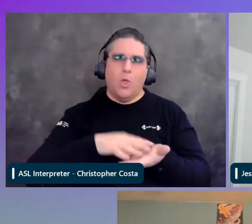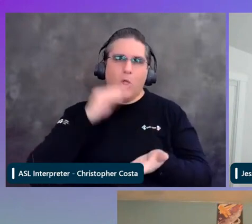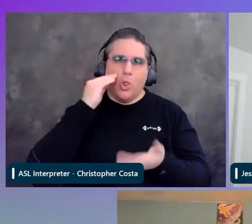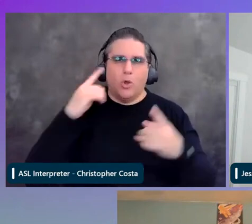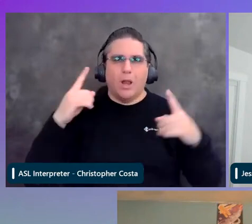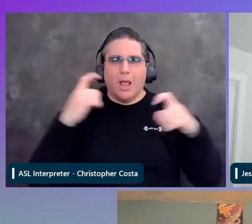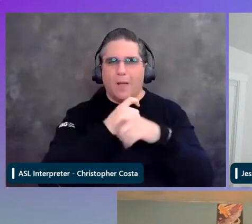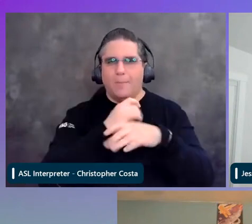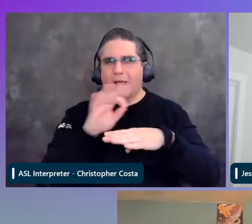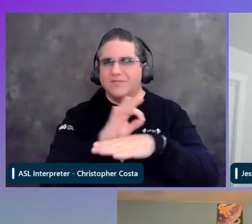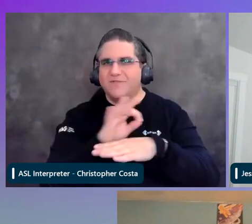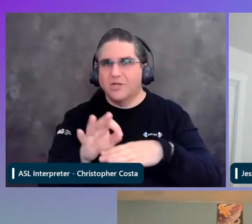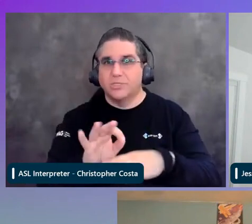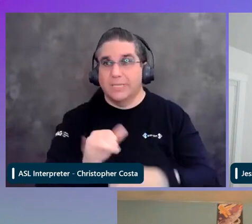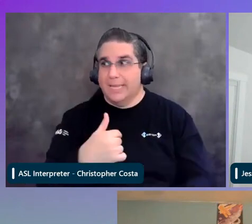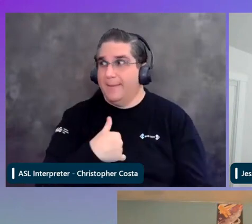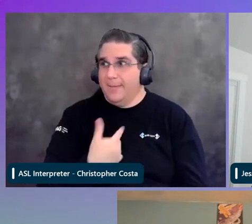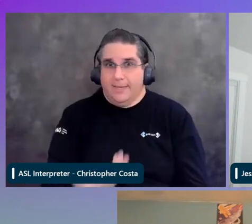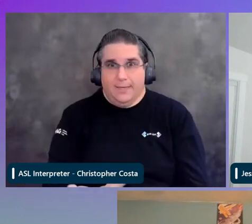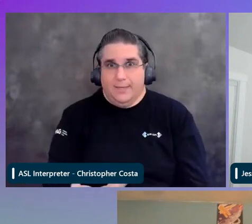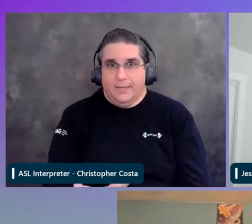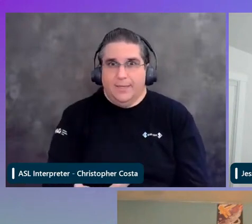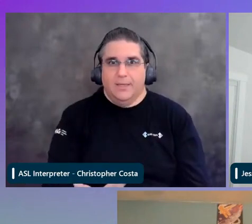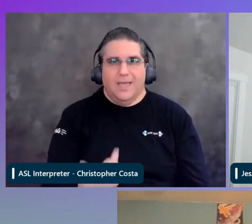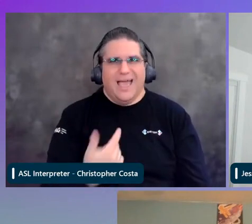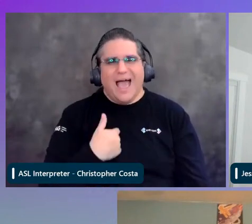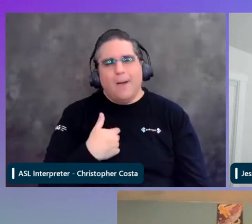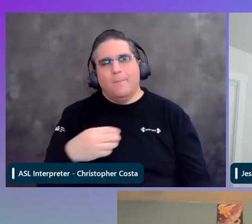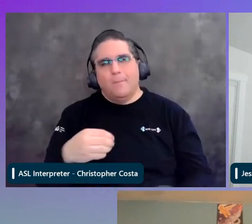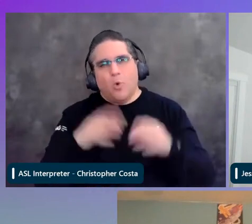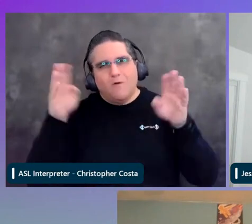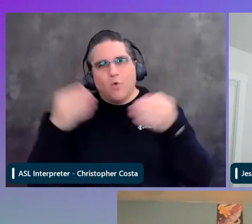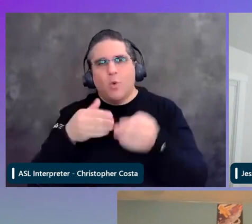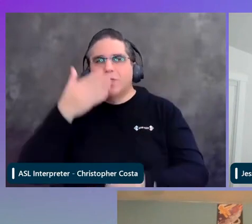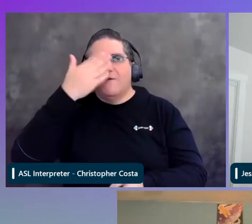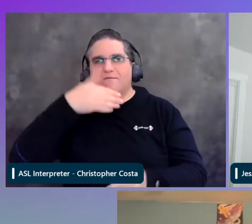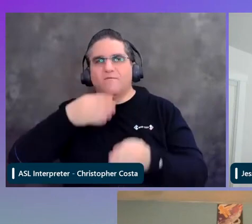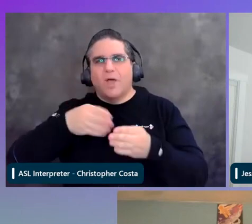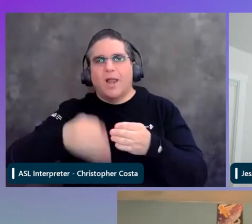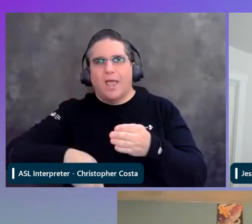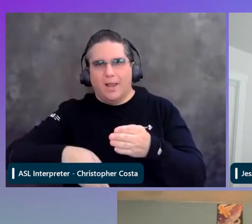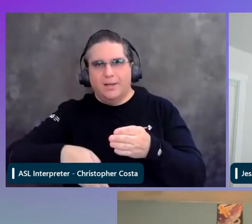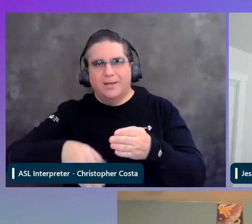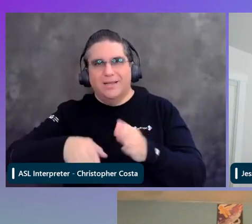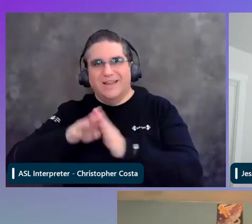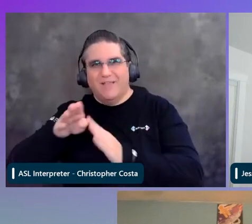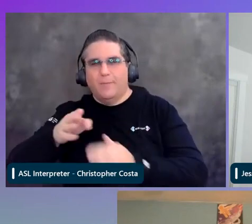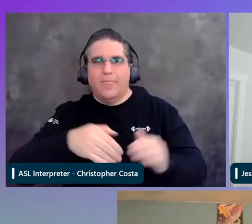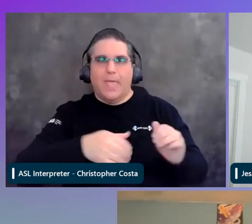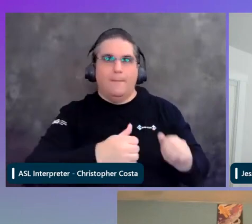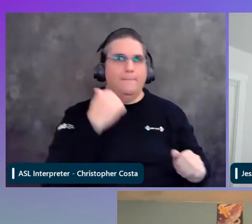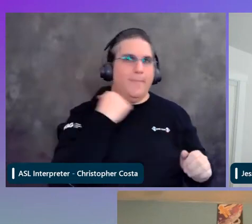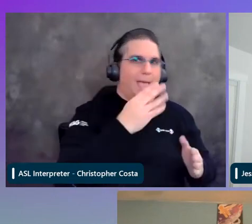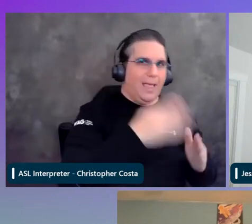know, more of a front end developer than a back end developer. So I often use the